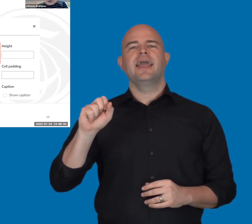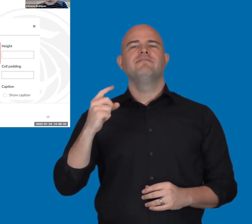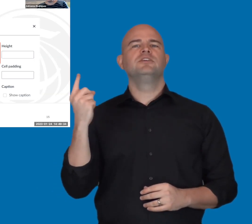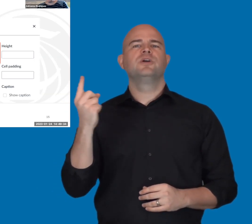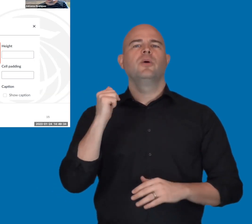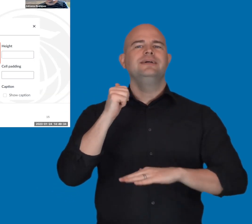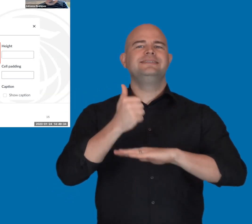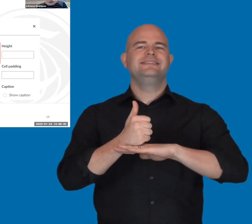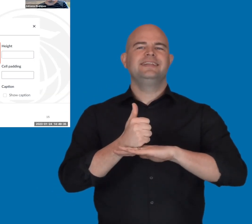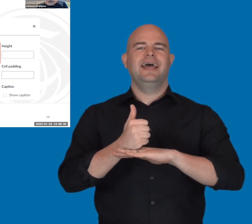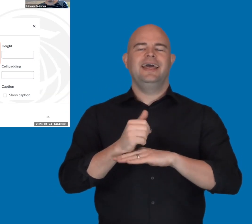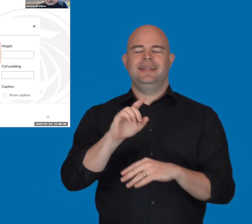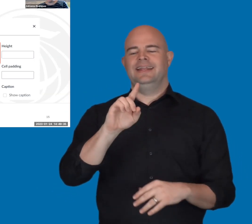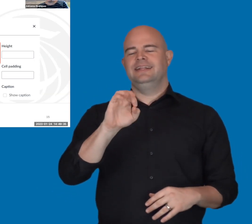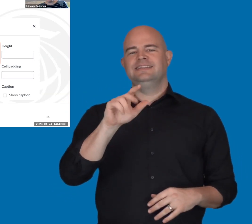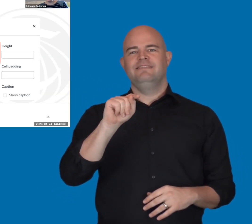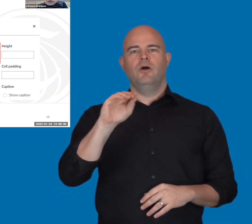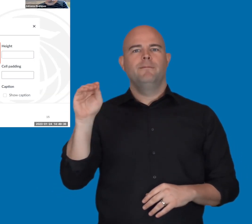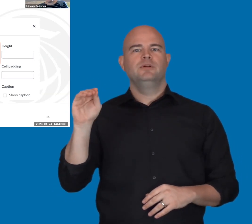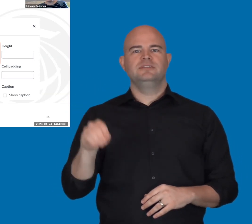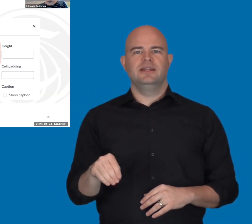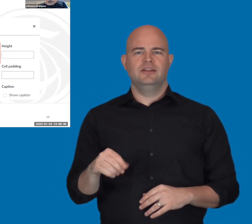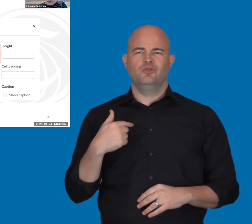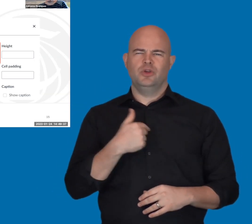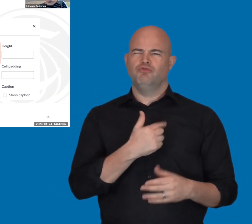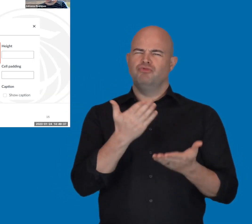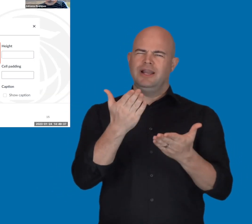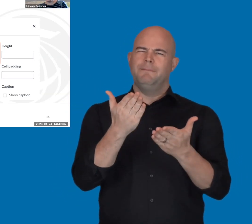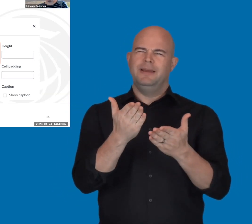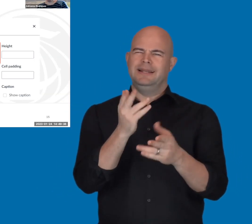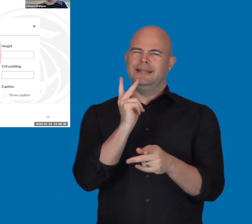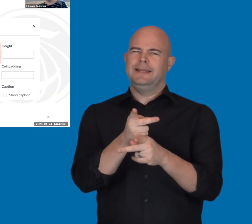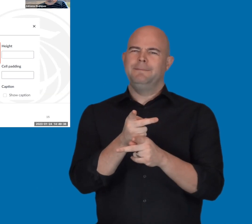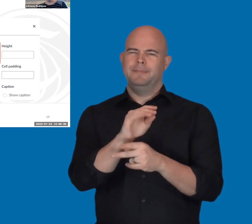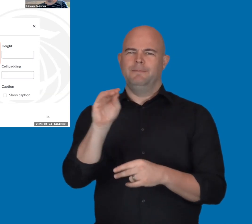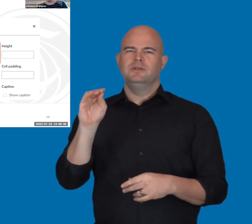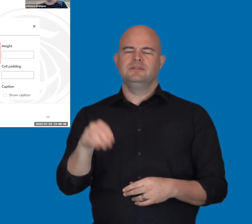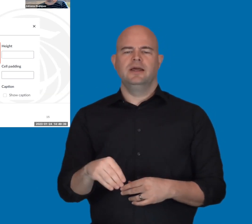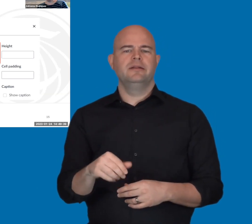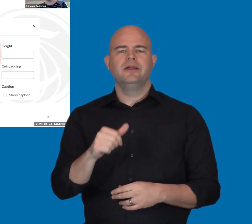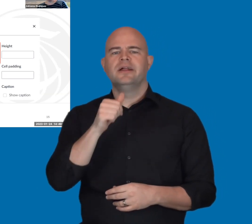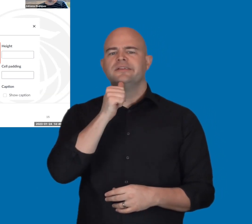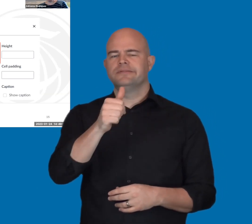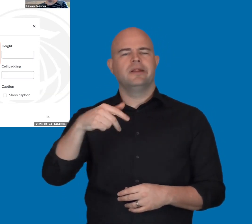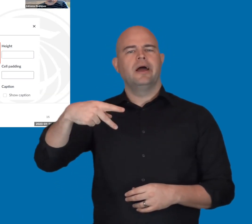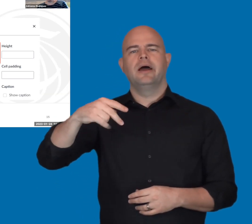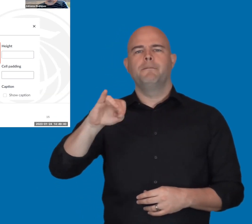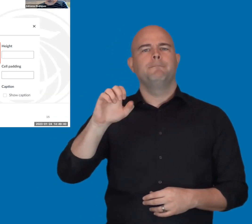And we always recommend you maintain the percentage, rather than a certain number of pixels.